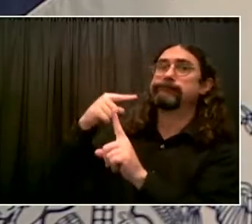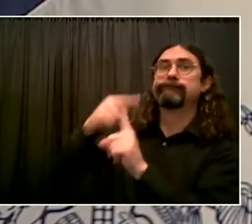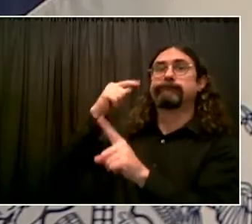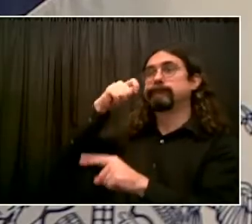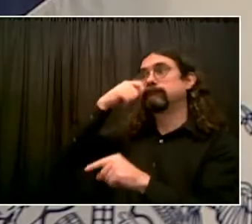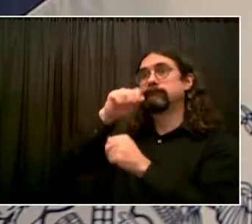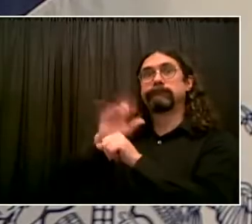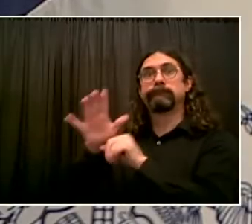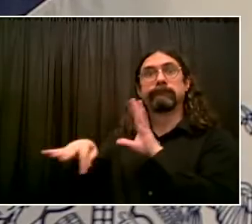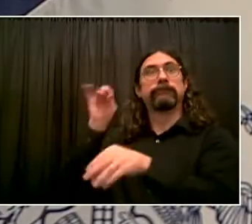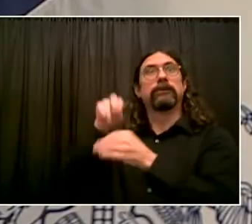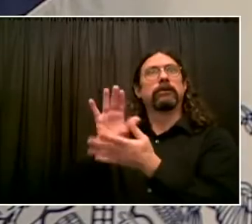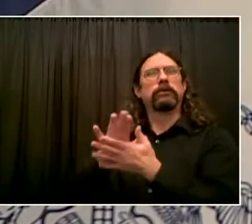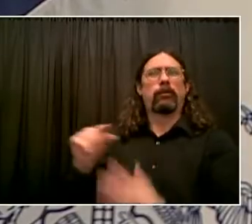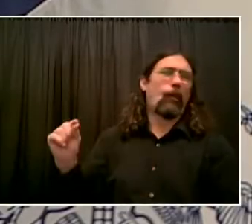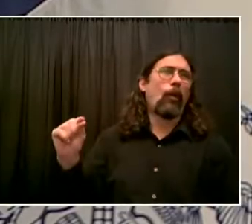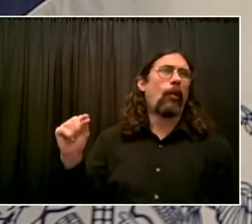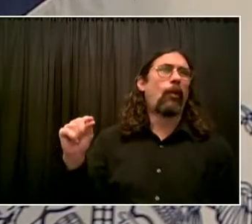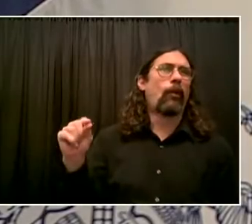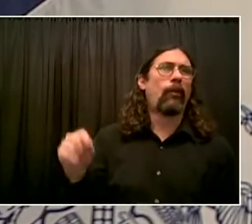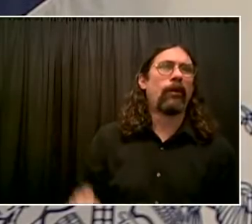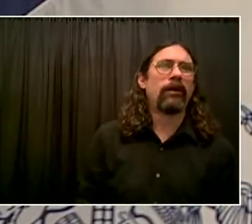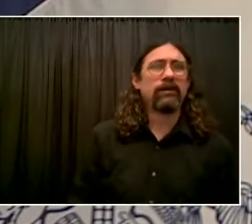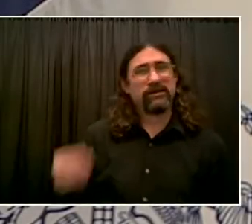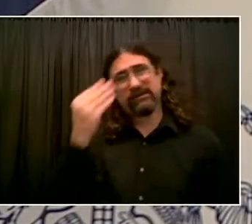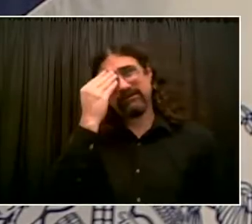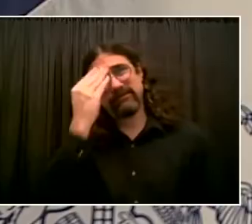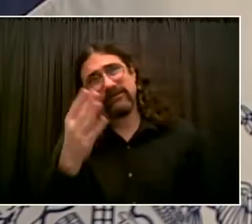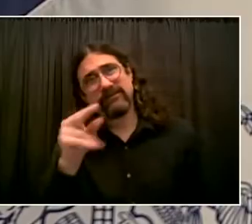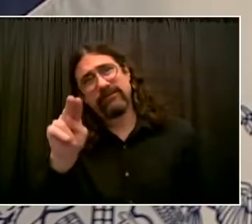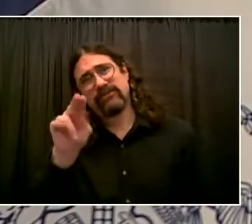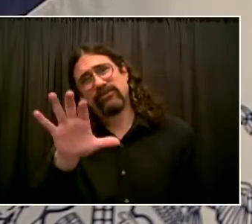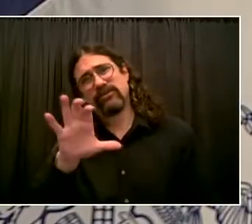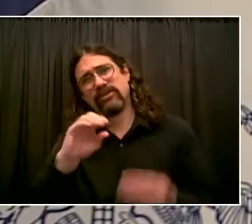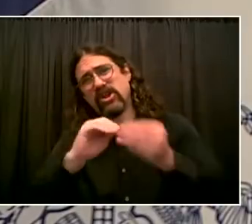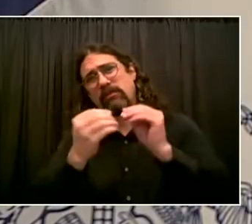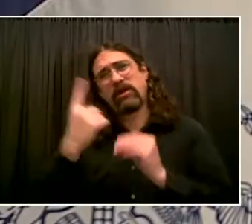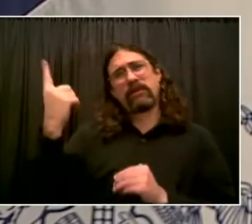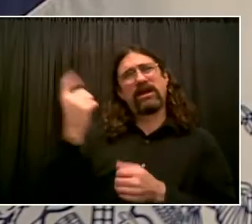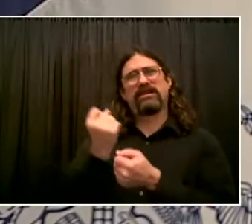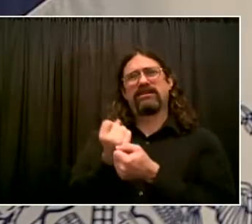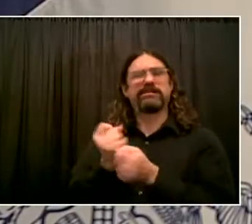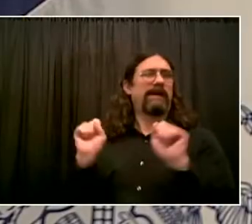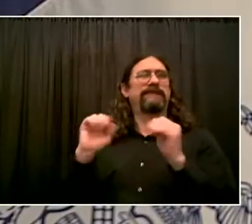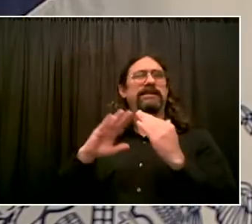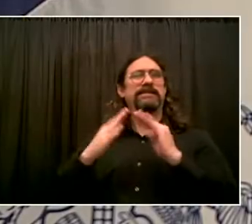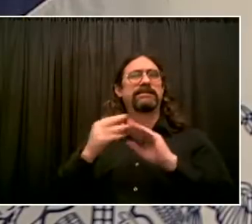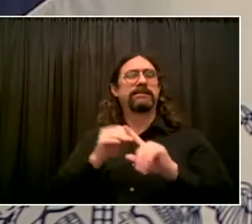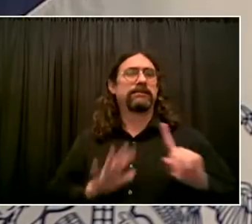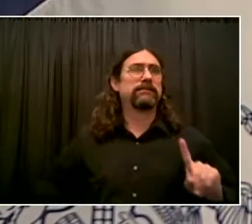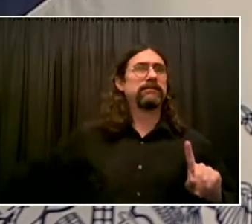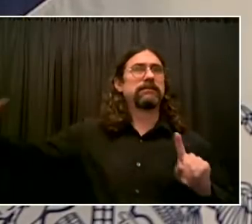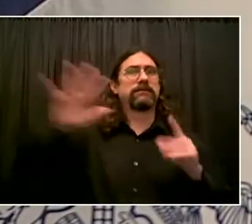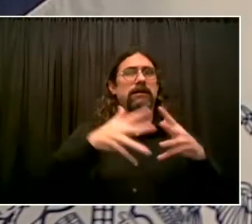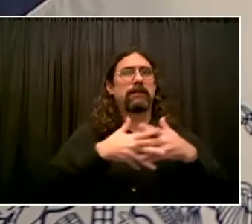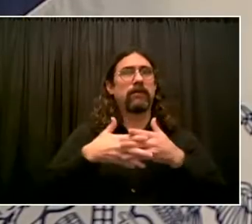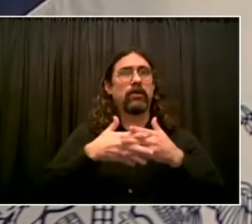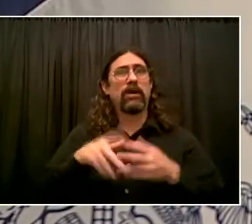INFORMATION AVAILABLE ON THE POSTIIVITY LEVEL N ISCHOOLS RIGHT NOW. THEY WILL TELL YOU. BUT IT ISVERY LOW. THYE REMAIN - -IN OUR CITY IS THE SAFEST PLACE TO BE IN THE